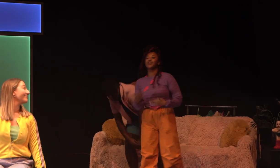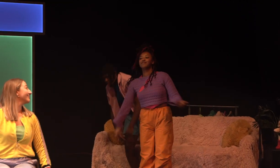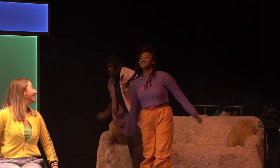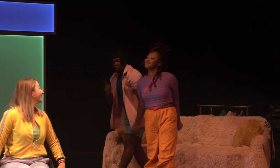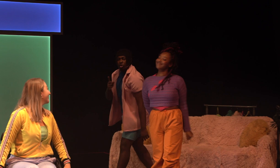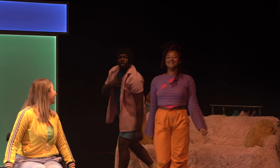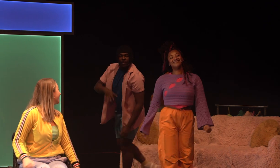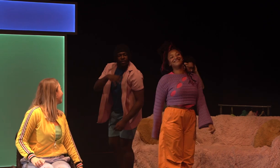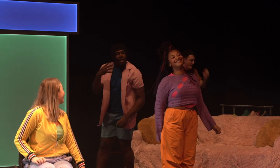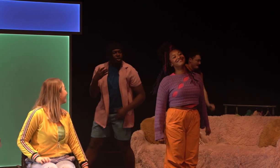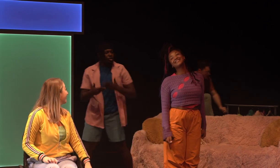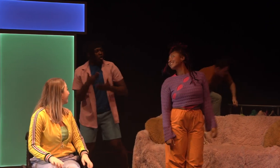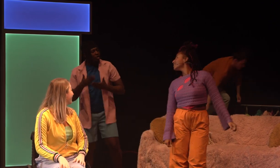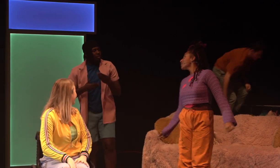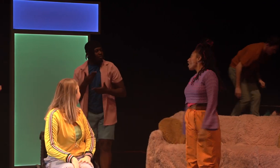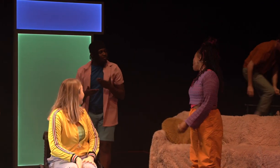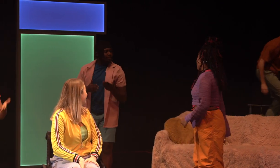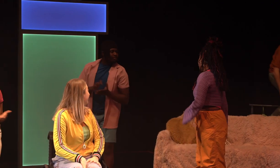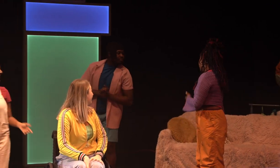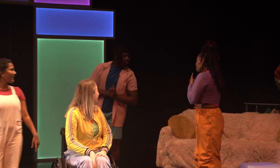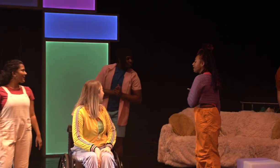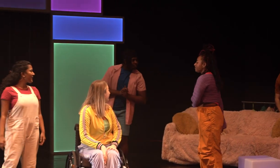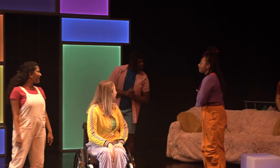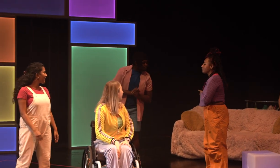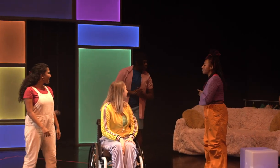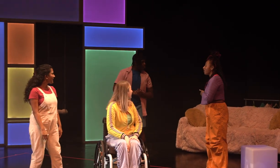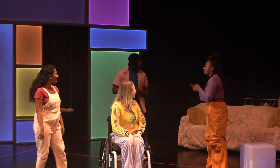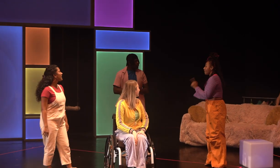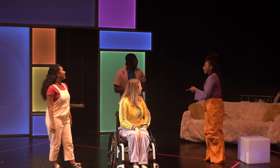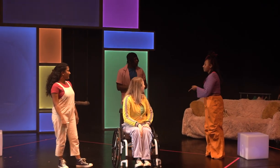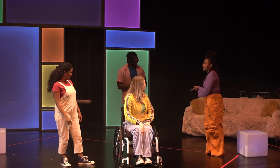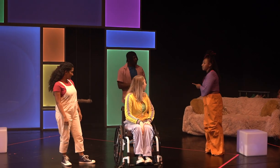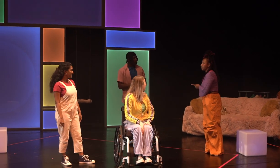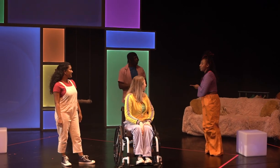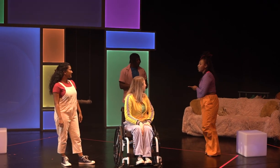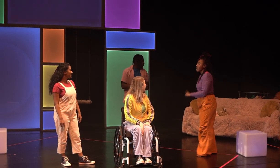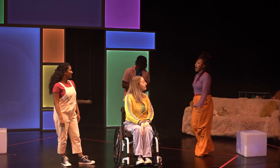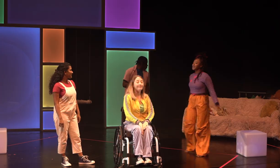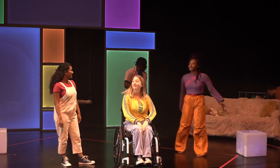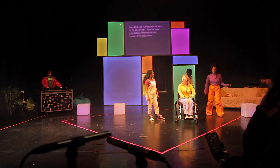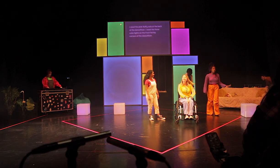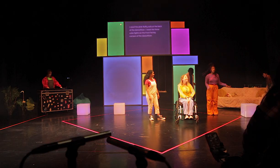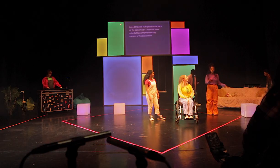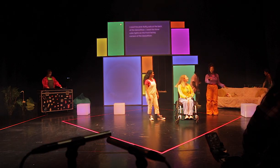JAYDEN- What do you need for Sasha's story? I need the pink fluffy sofa on the back of the dance floor, I need the three cube